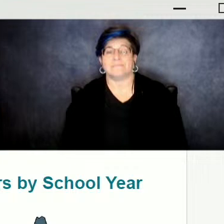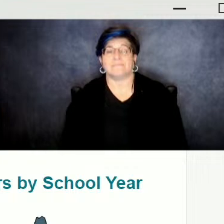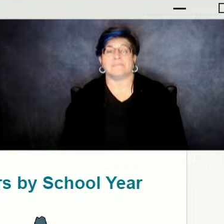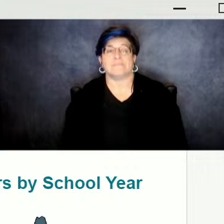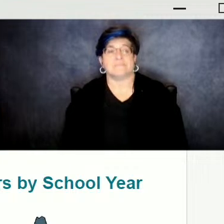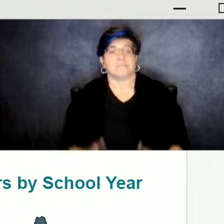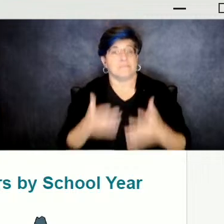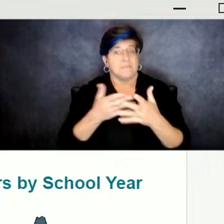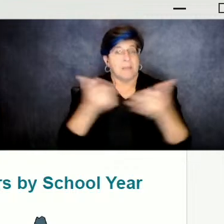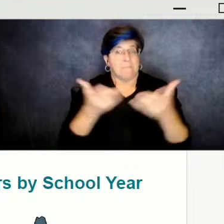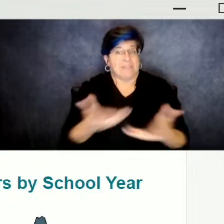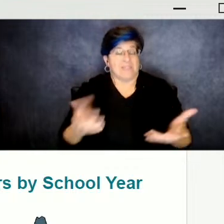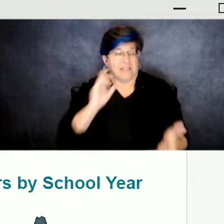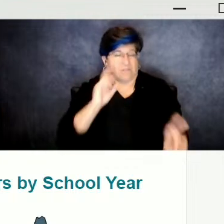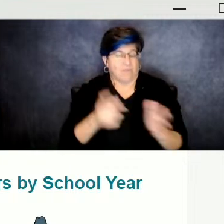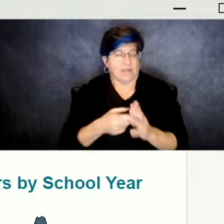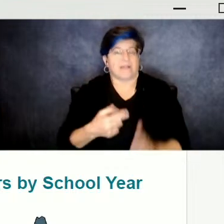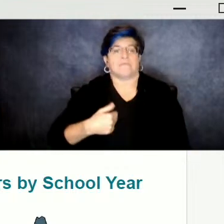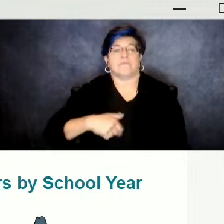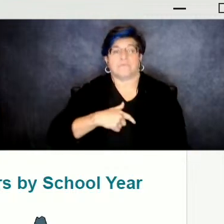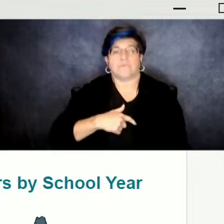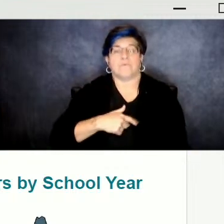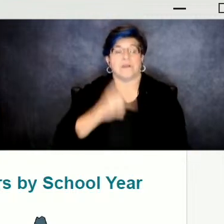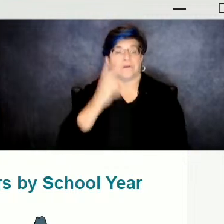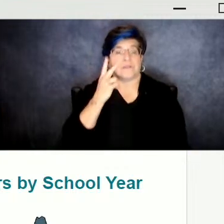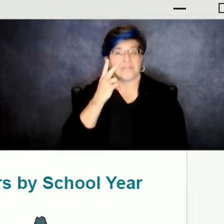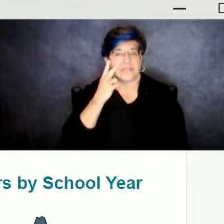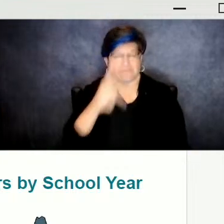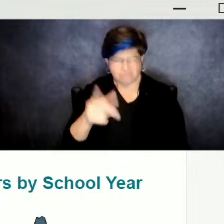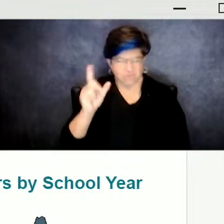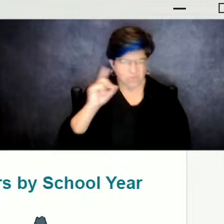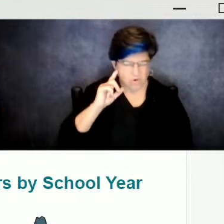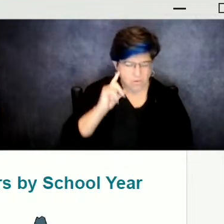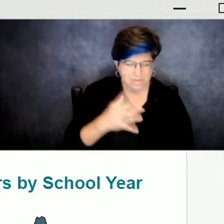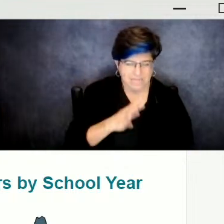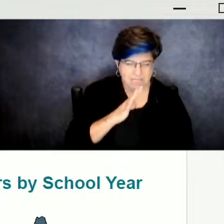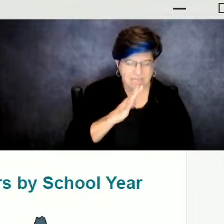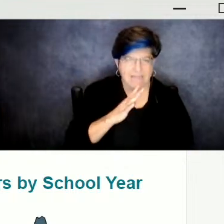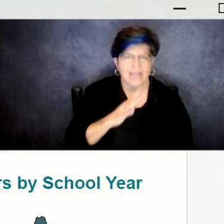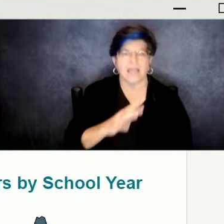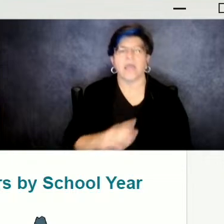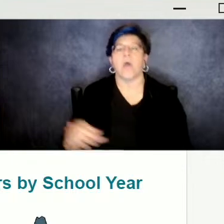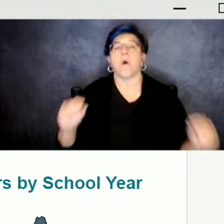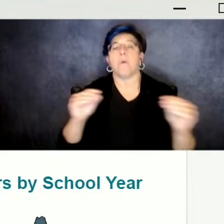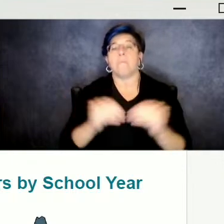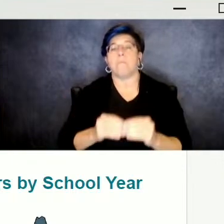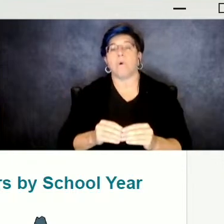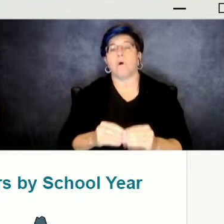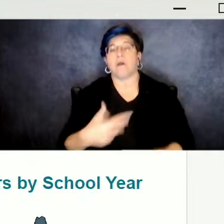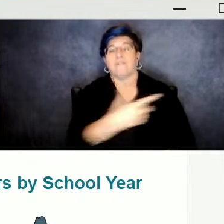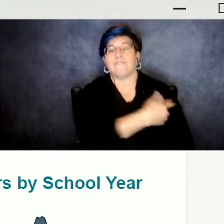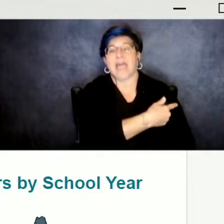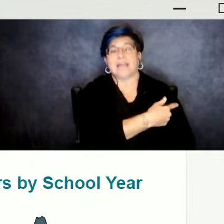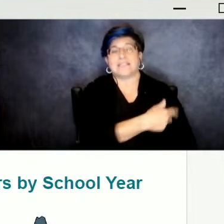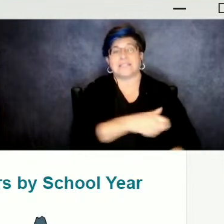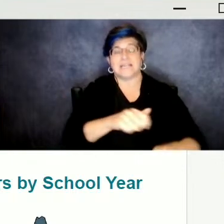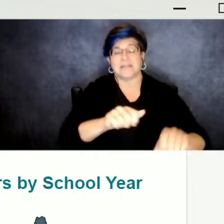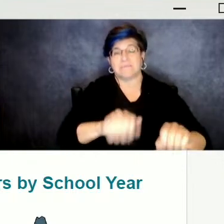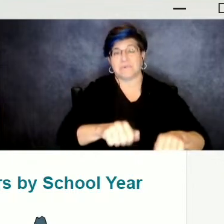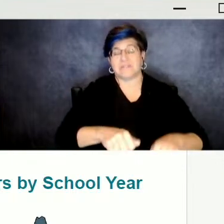ALL RIGHT SO JUST IN TERMS OF BIG THINGS TO NOTE, WE ARE WE